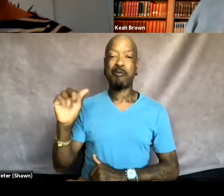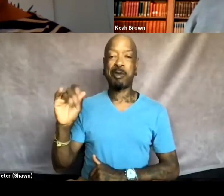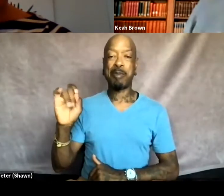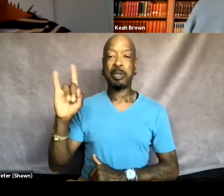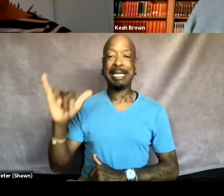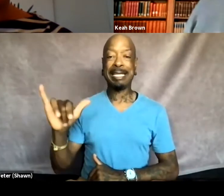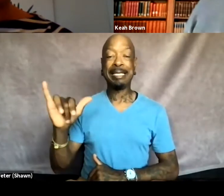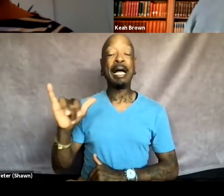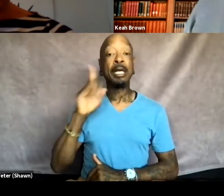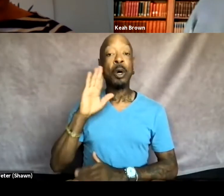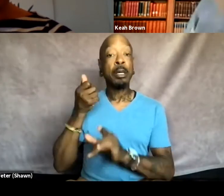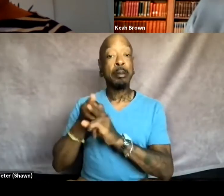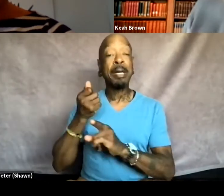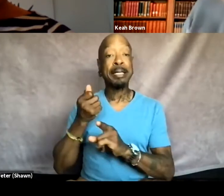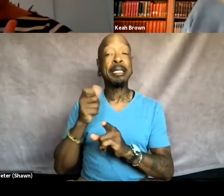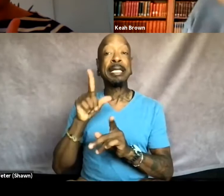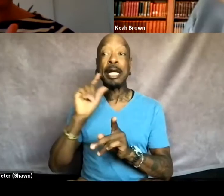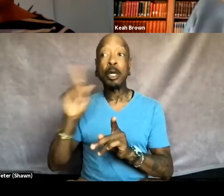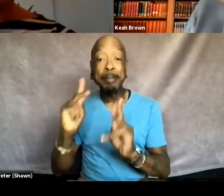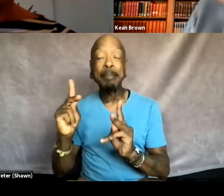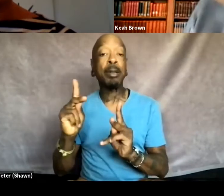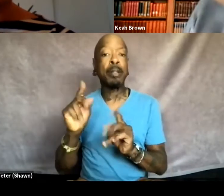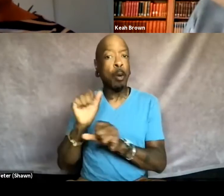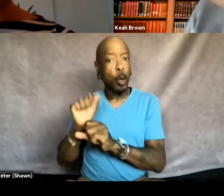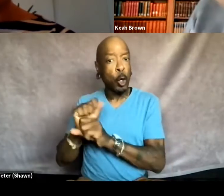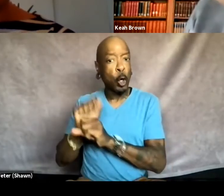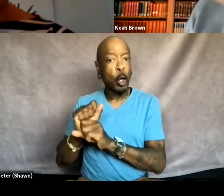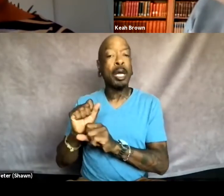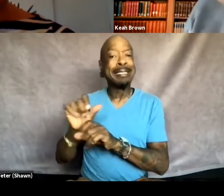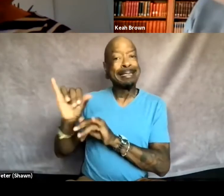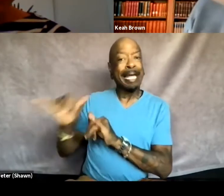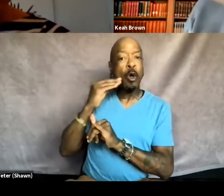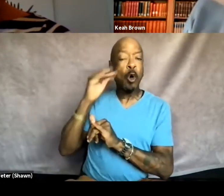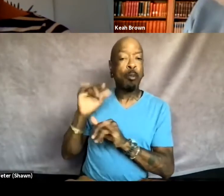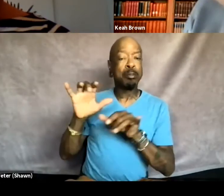work but also students have, for example, right now, are attending classes and I also